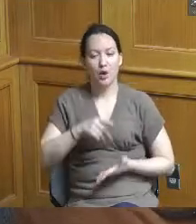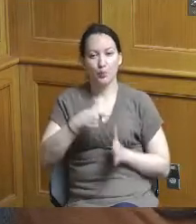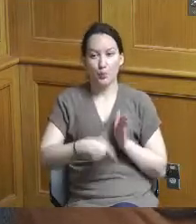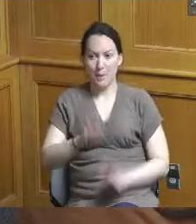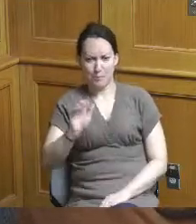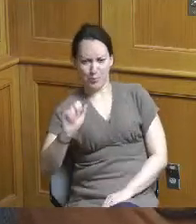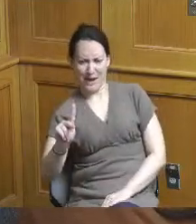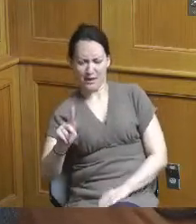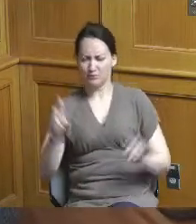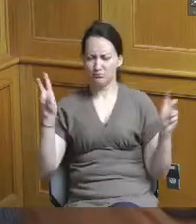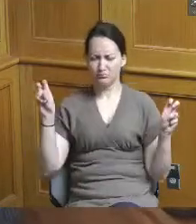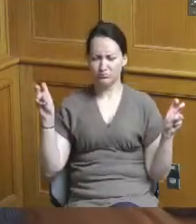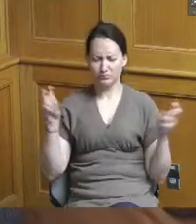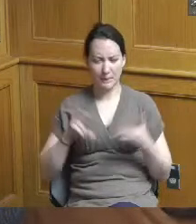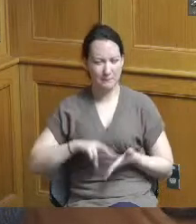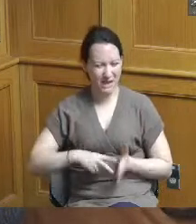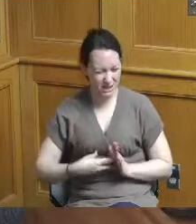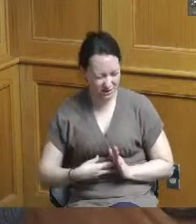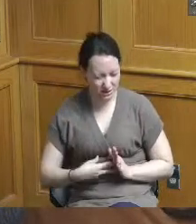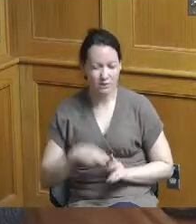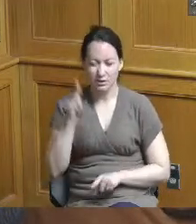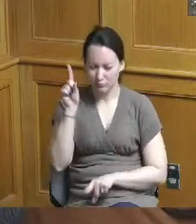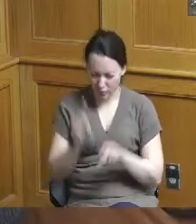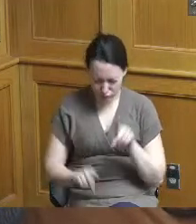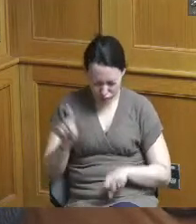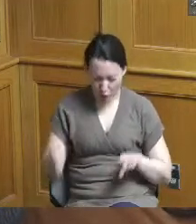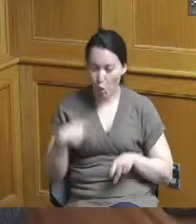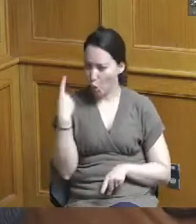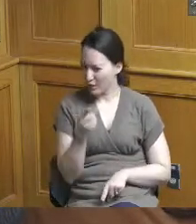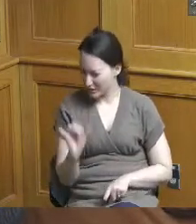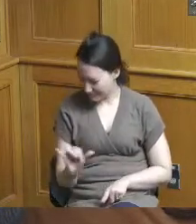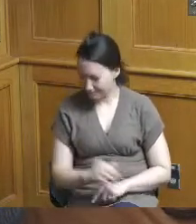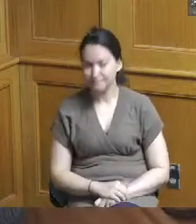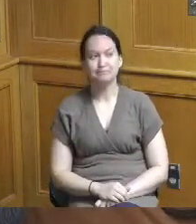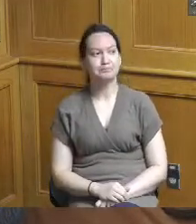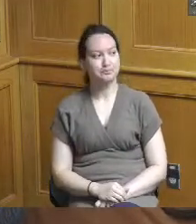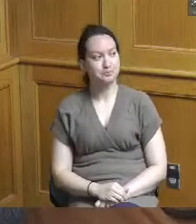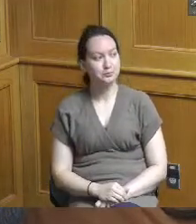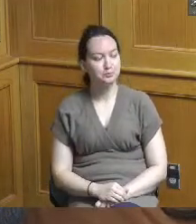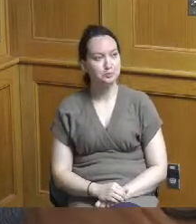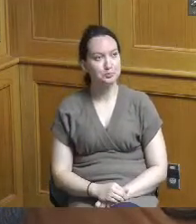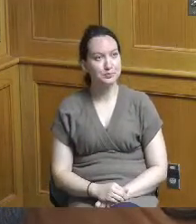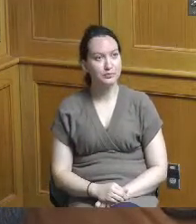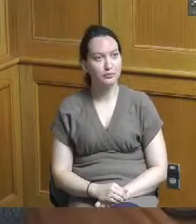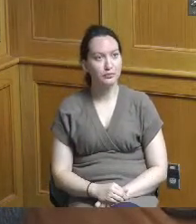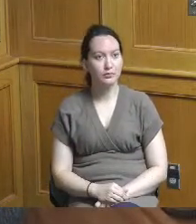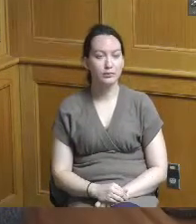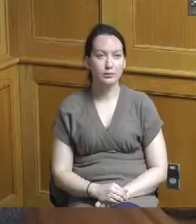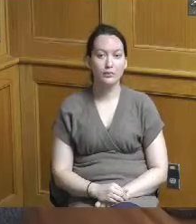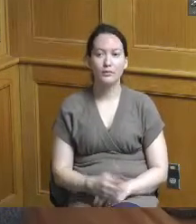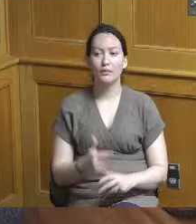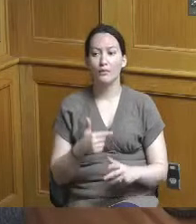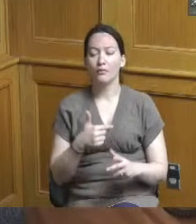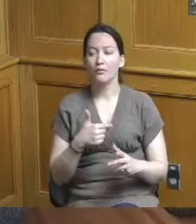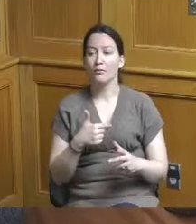break a break and a different a lot of varieties I'd like to you know obviously I'm for 30 percent